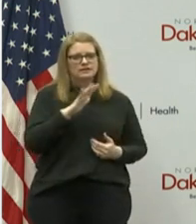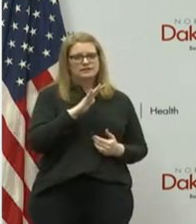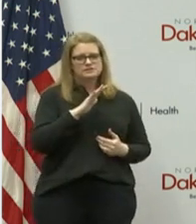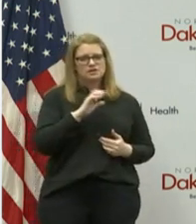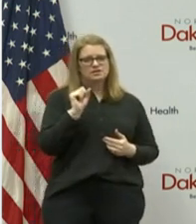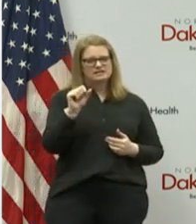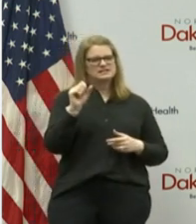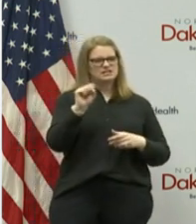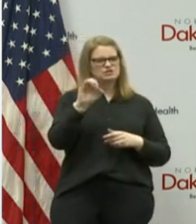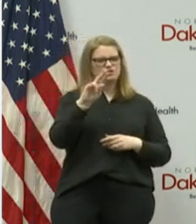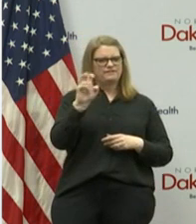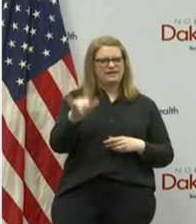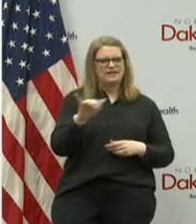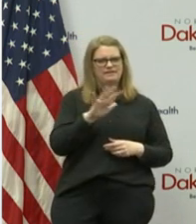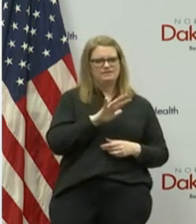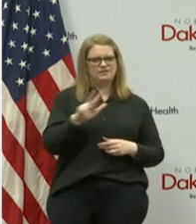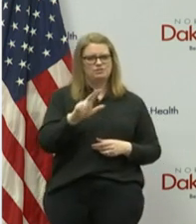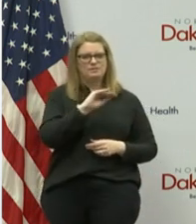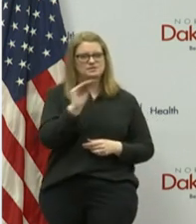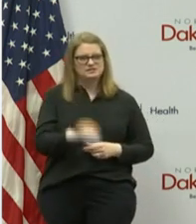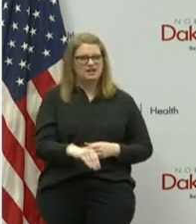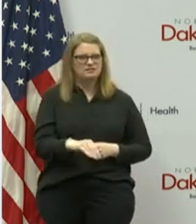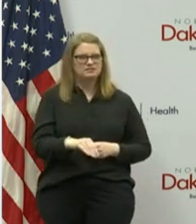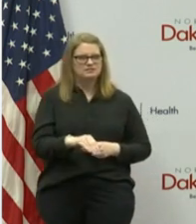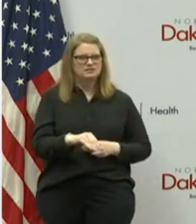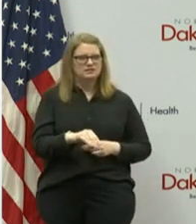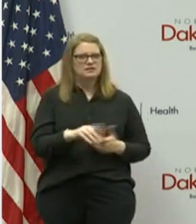THIS IS A PERSONAL RESPONSIBILITY THING, A HUGE